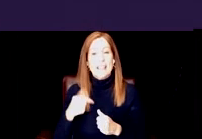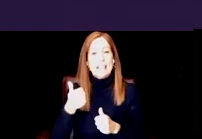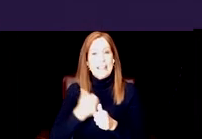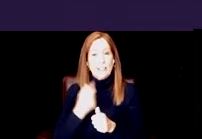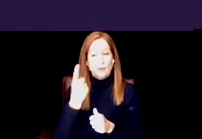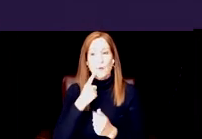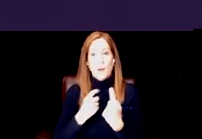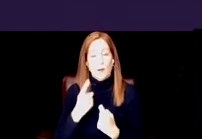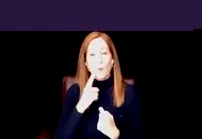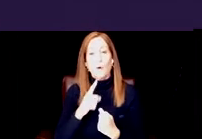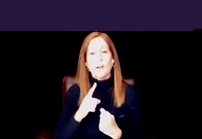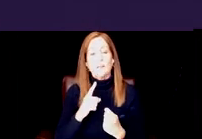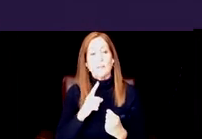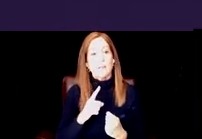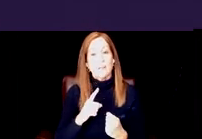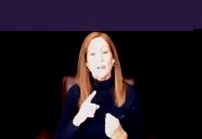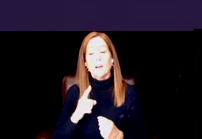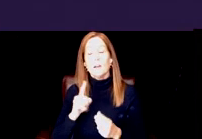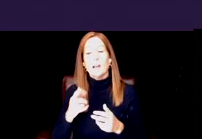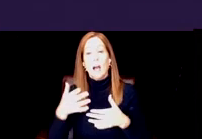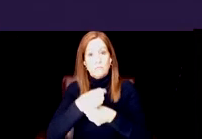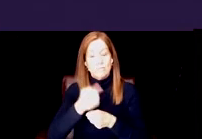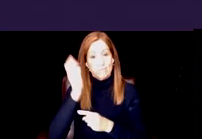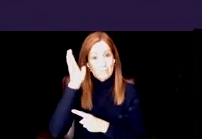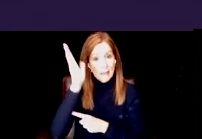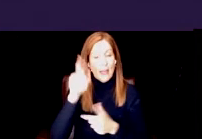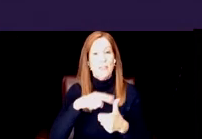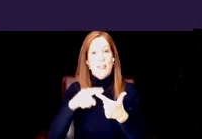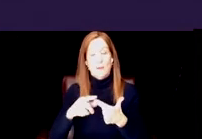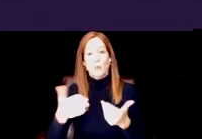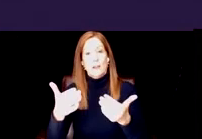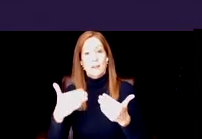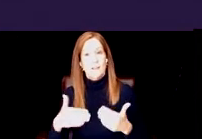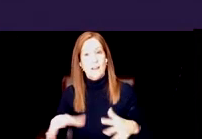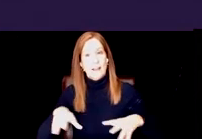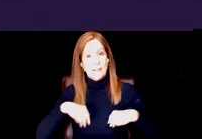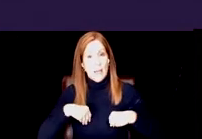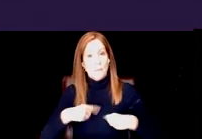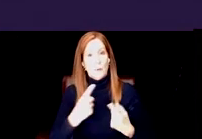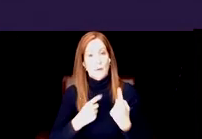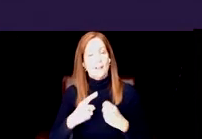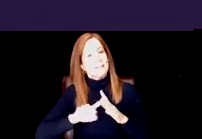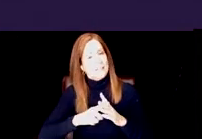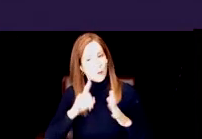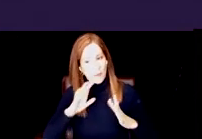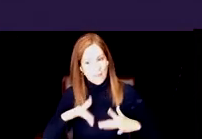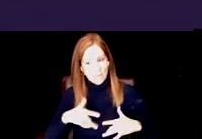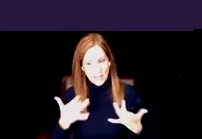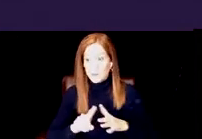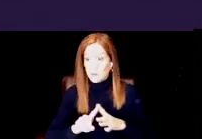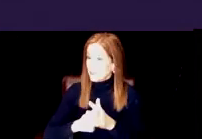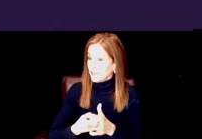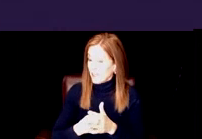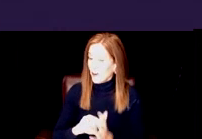then we'll take questions from the audience. Let's get started with the event. To get us started, John Watne,